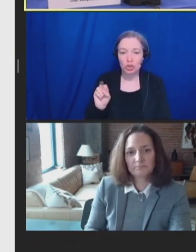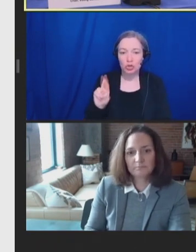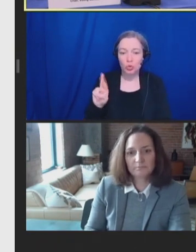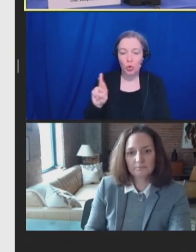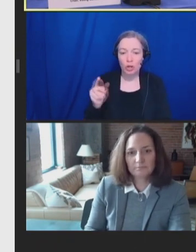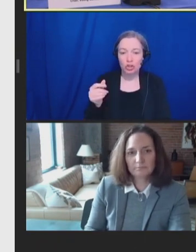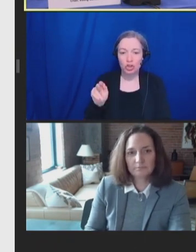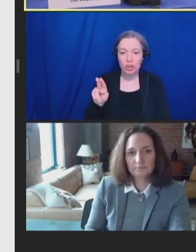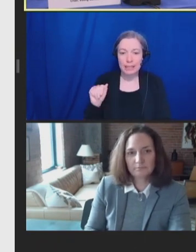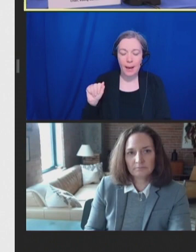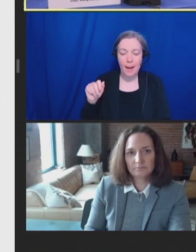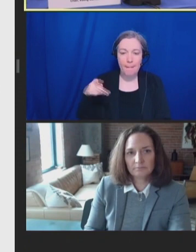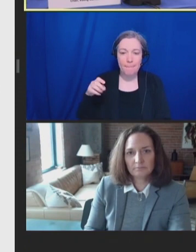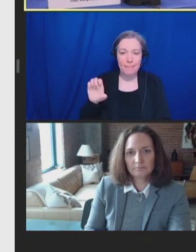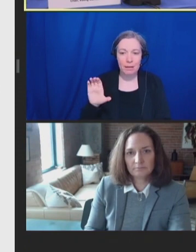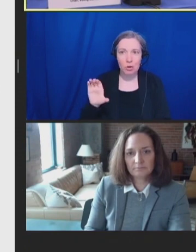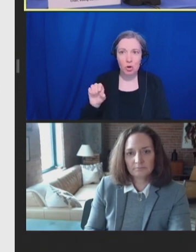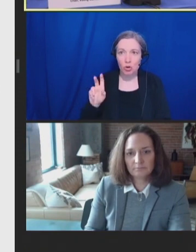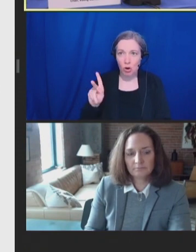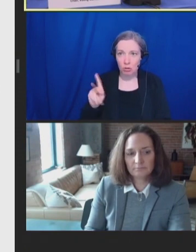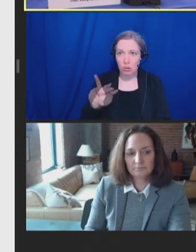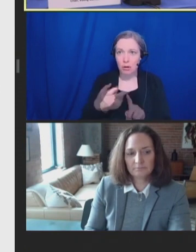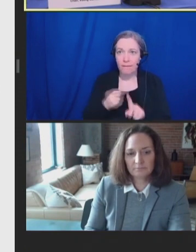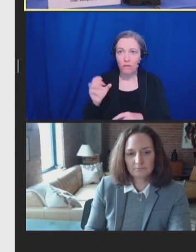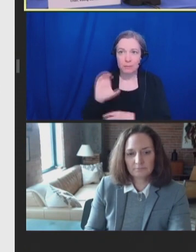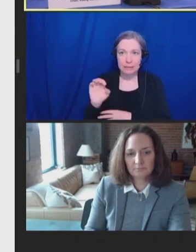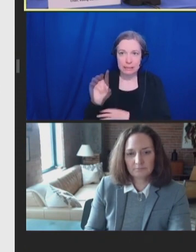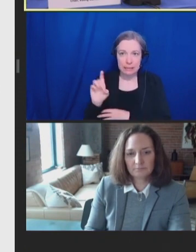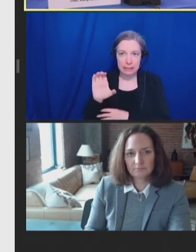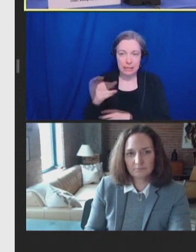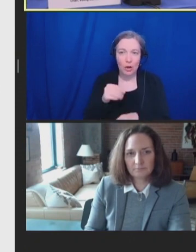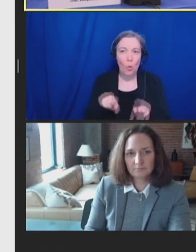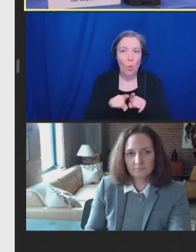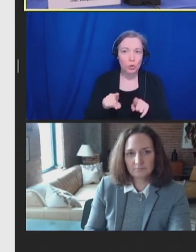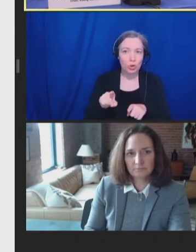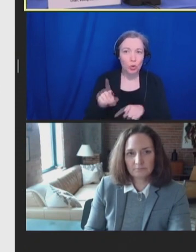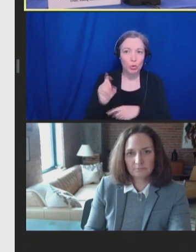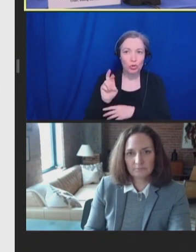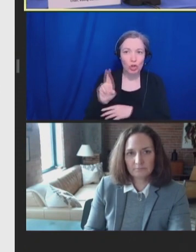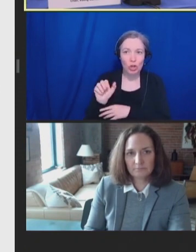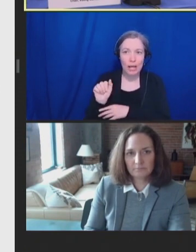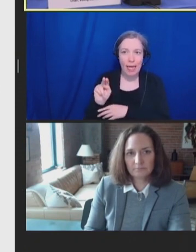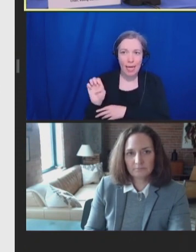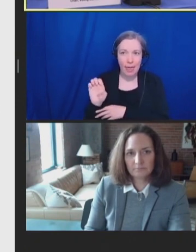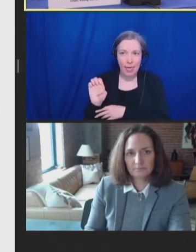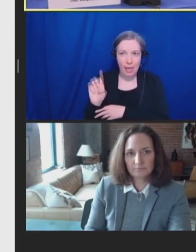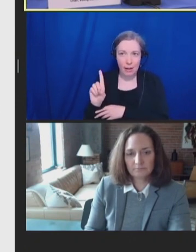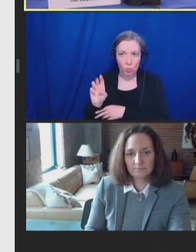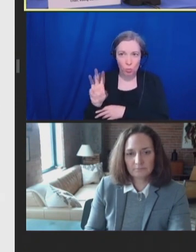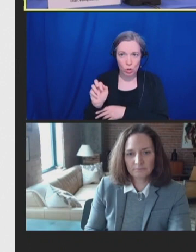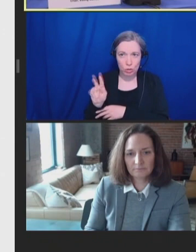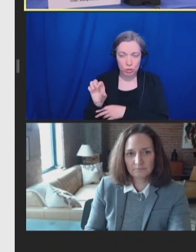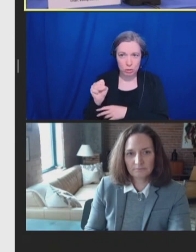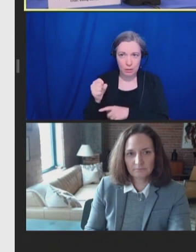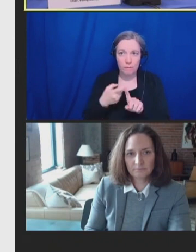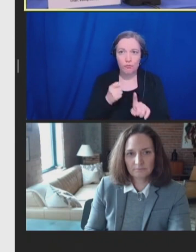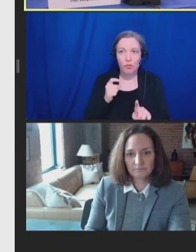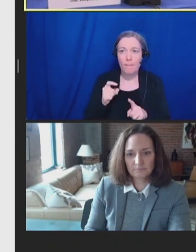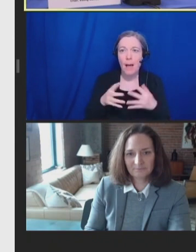as well as Dr. Anne Edwards from the American Academy of Pediatrics. Dr. Peacock, thank you for being here with us. You have the floor.